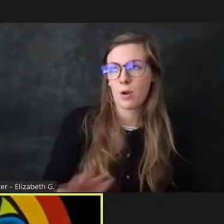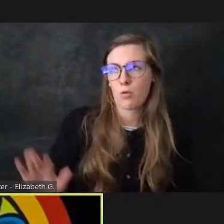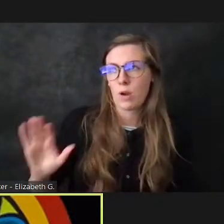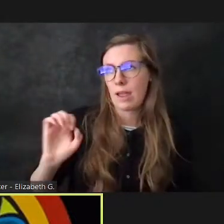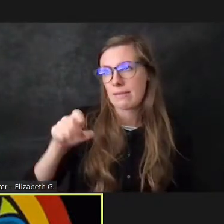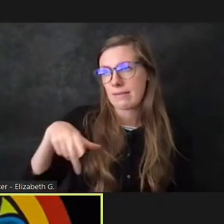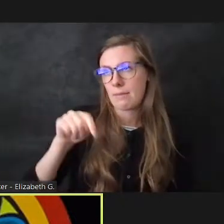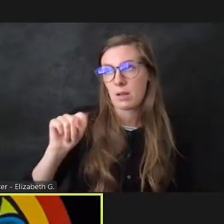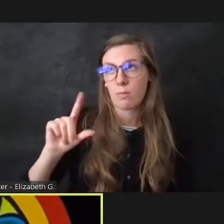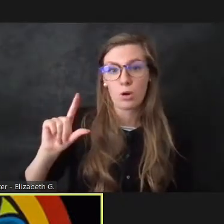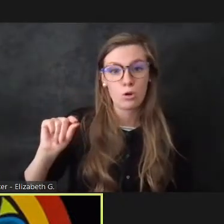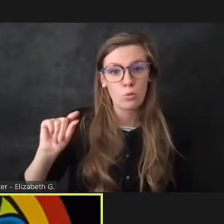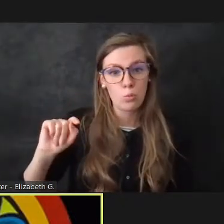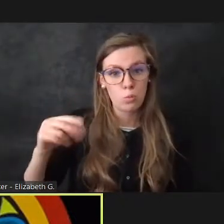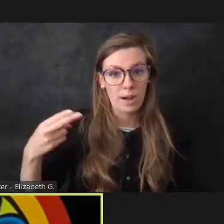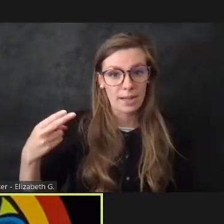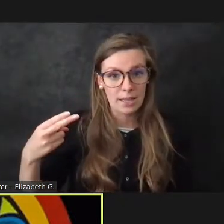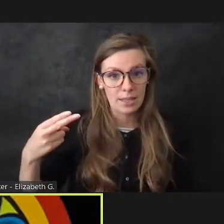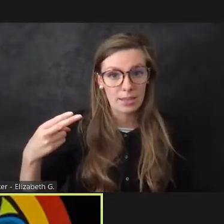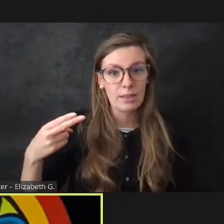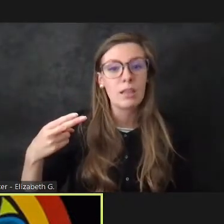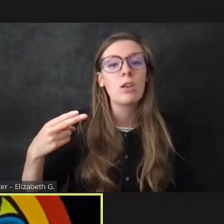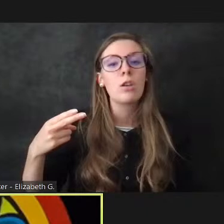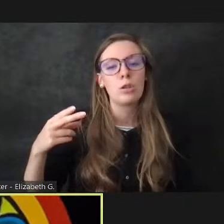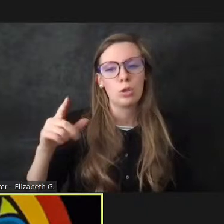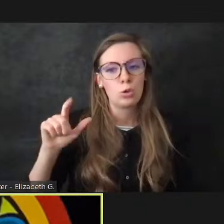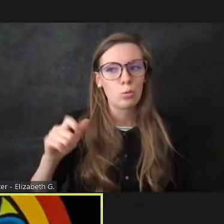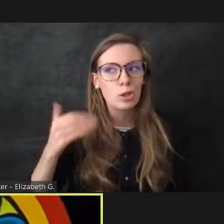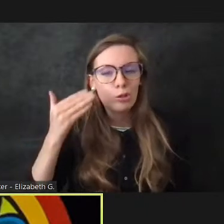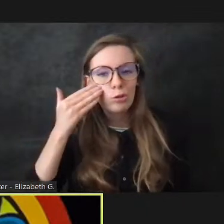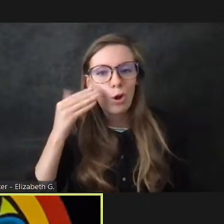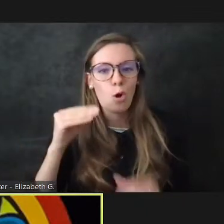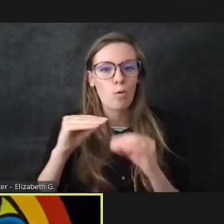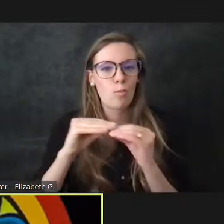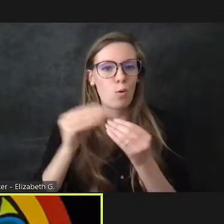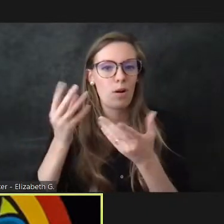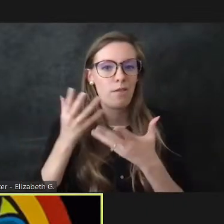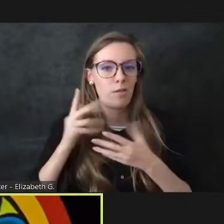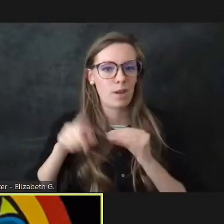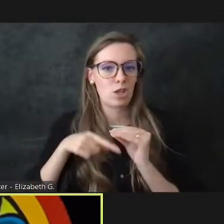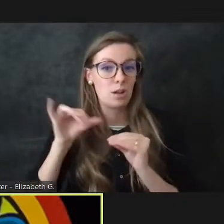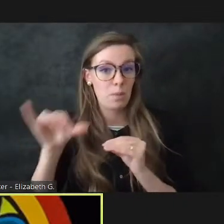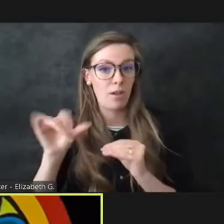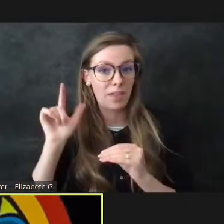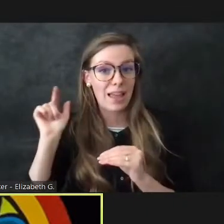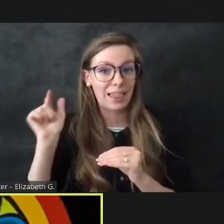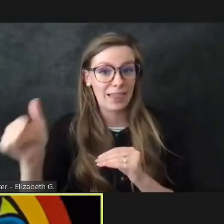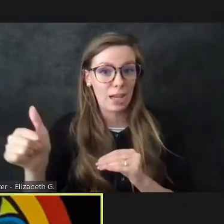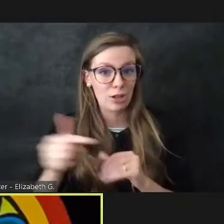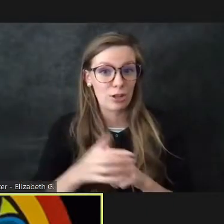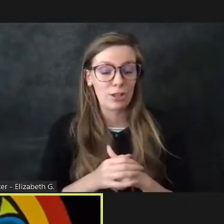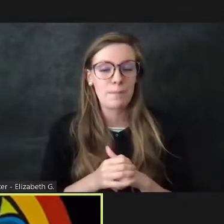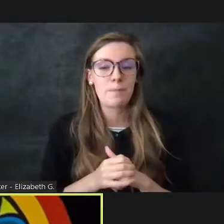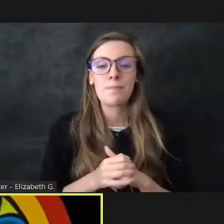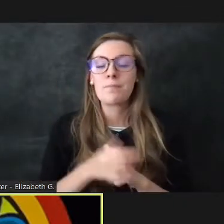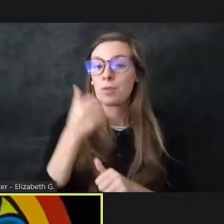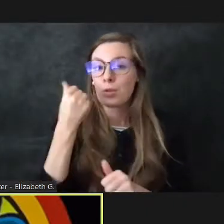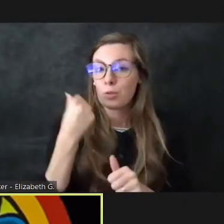So we should get more directives and news about this director. So just remember that this program is